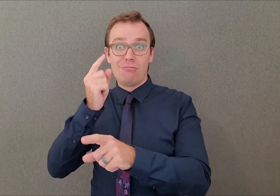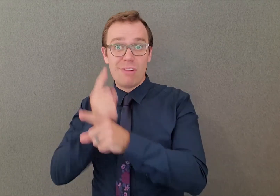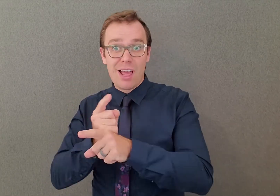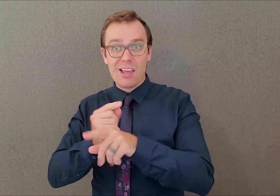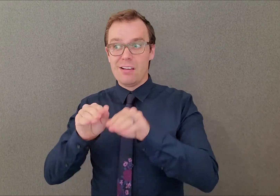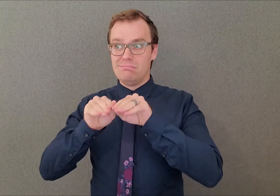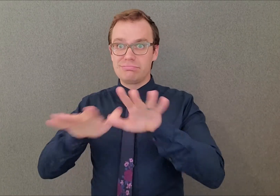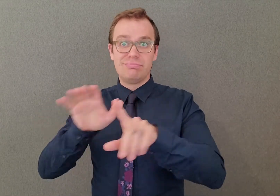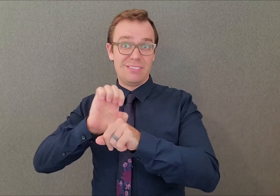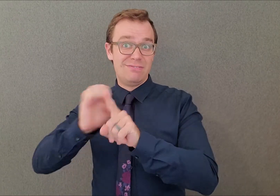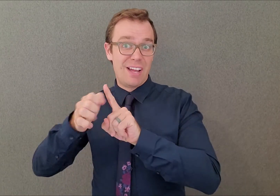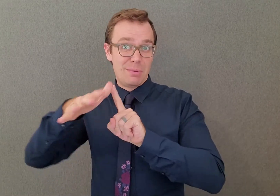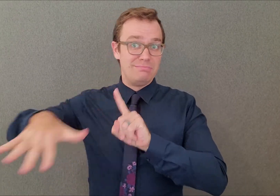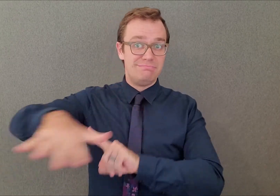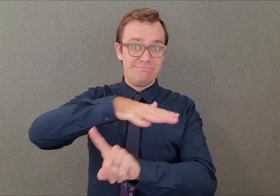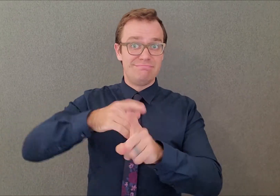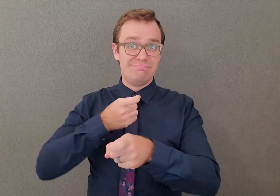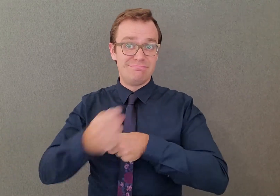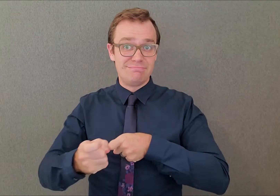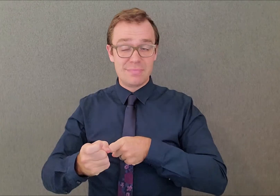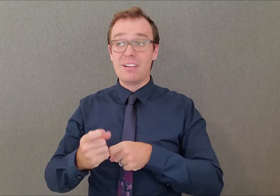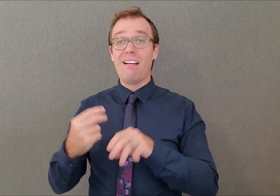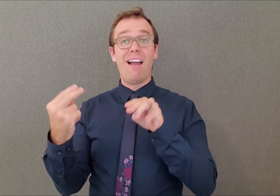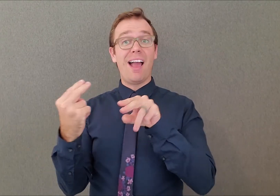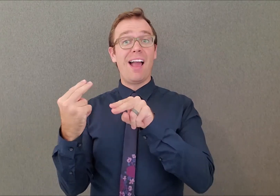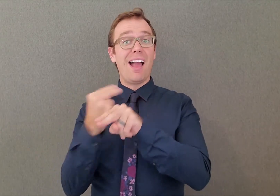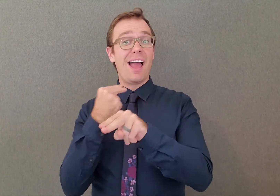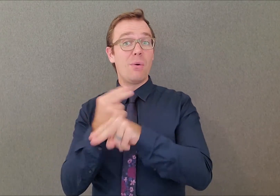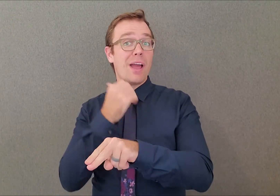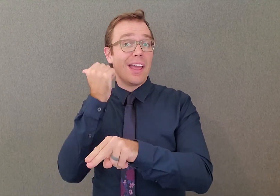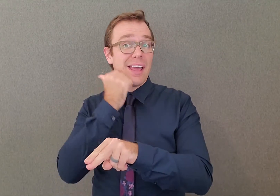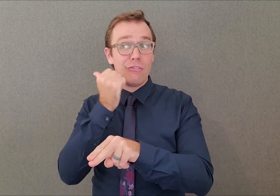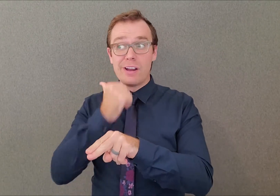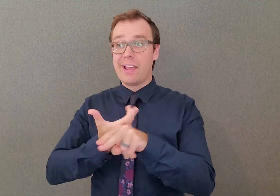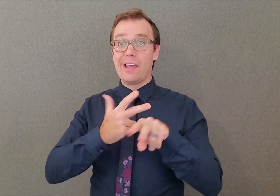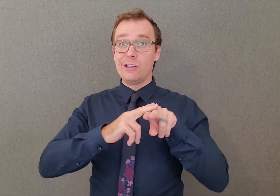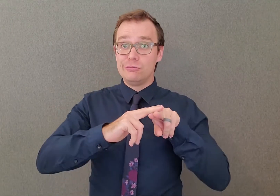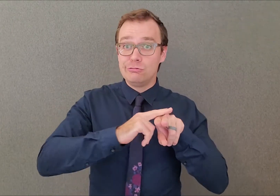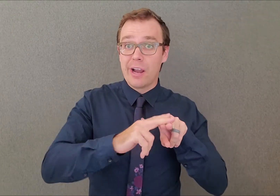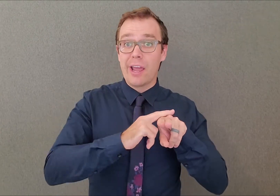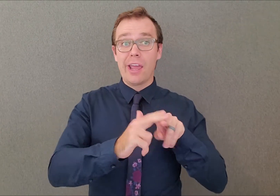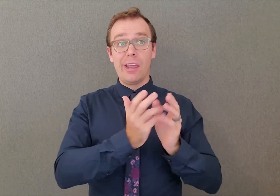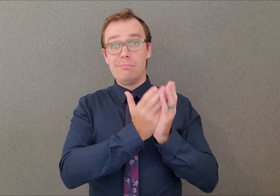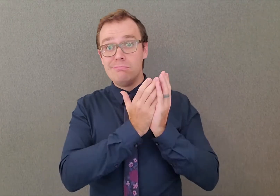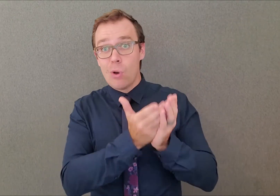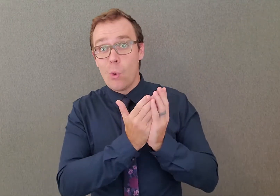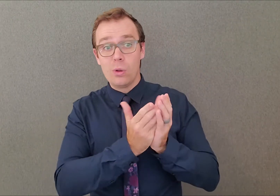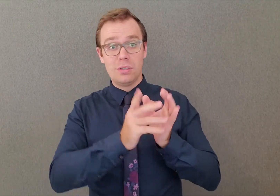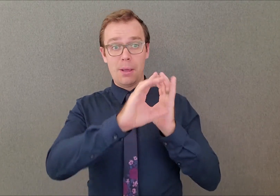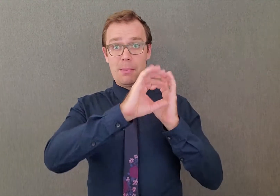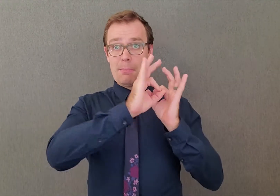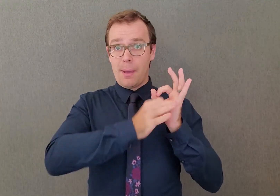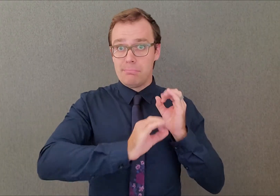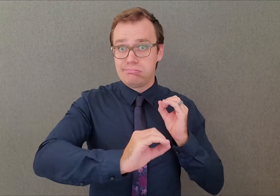These materials are transported daily by highways, railroads, waterways, and pipelines.